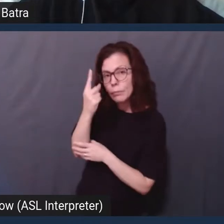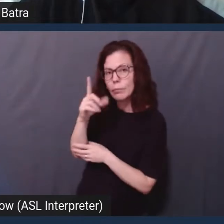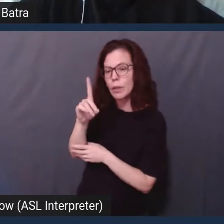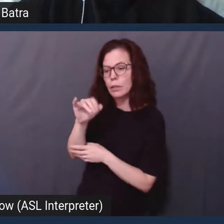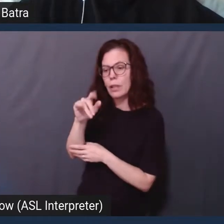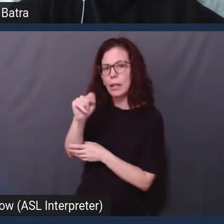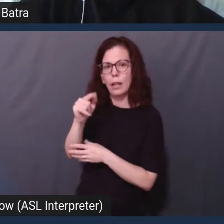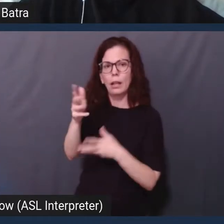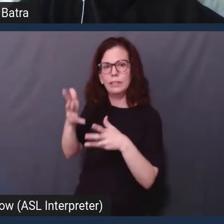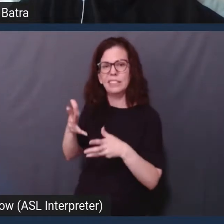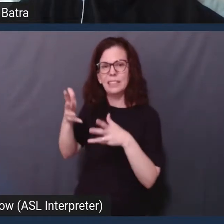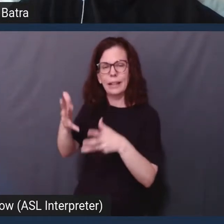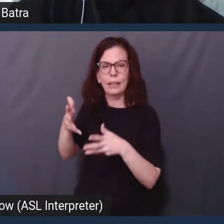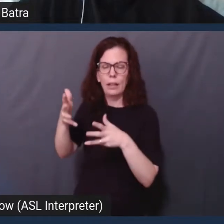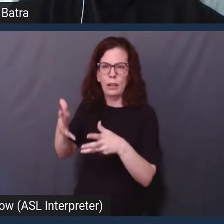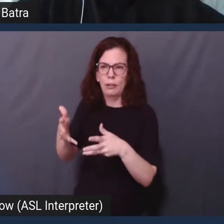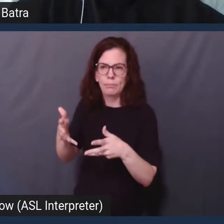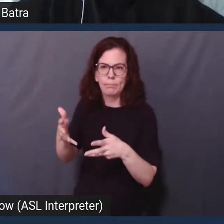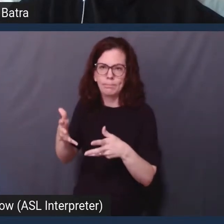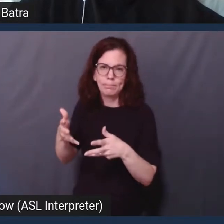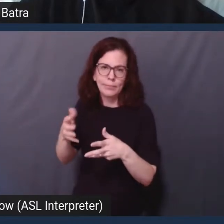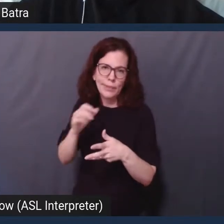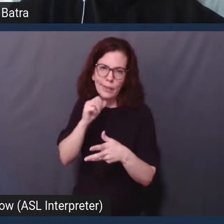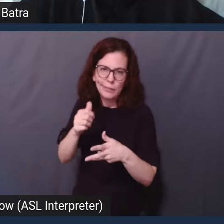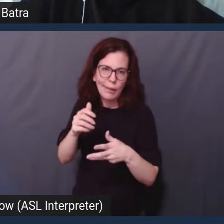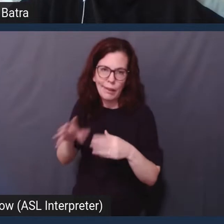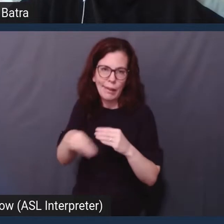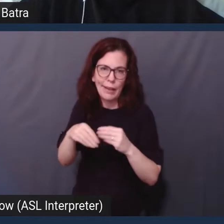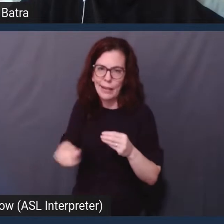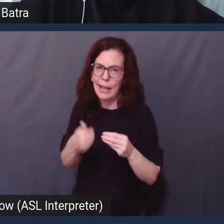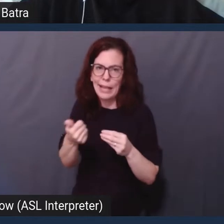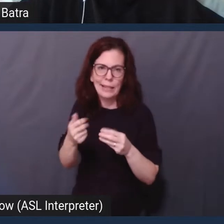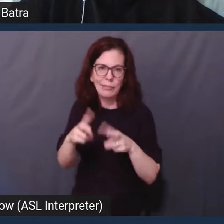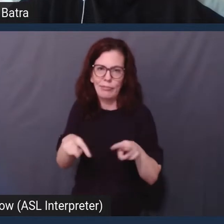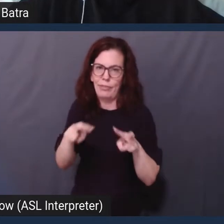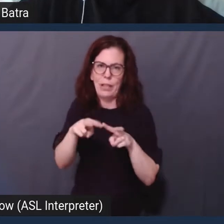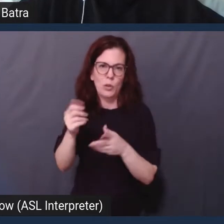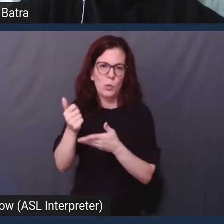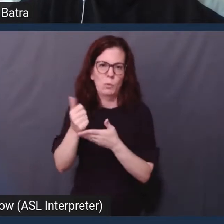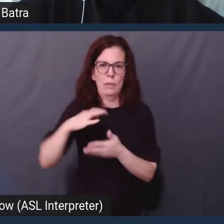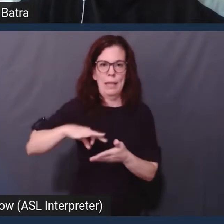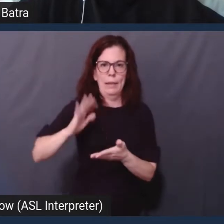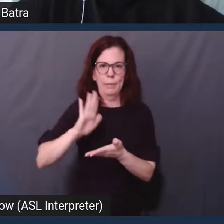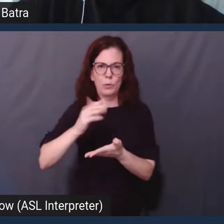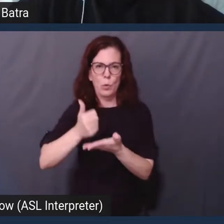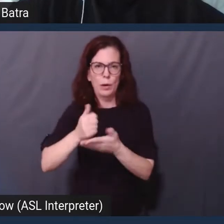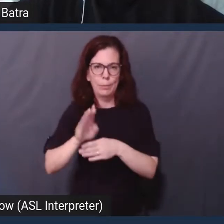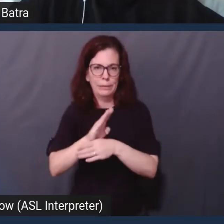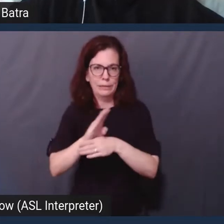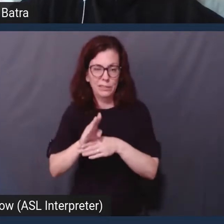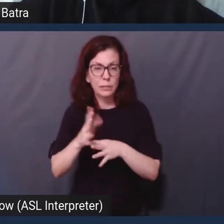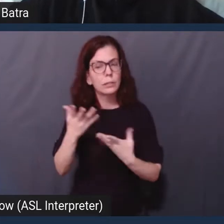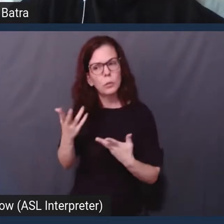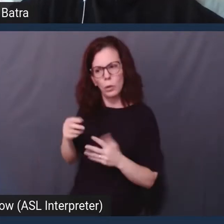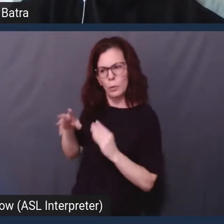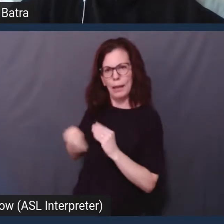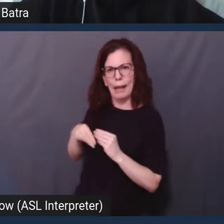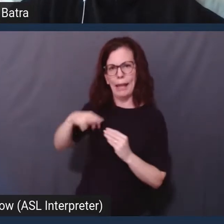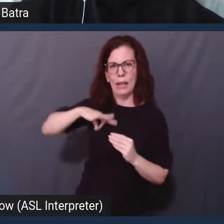doesn't really add value to your business. What adds value to a business is answering question on the data.